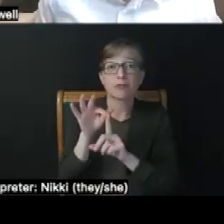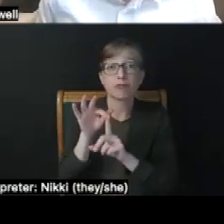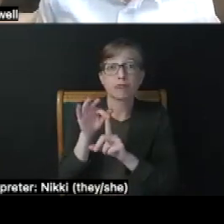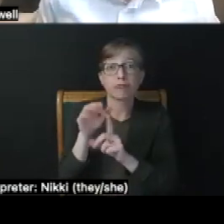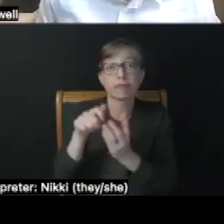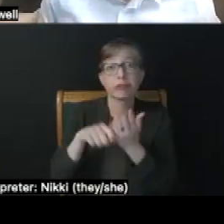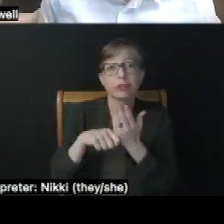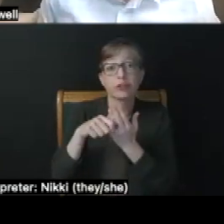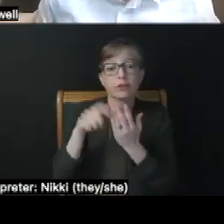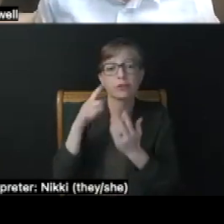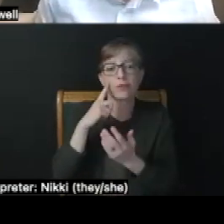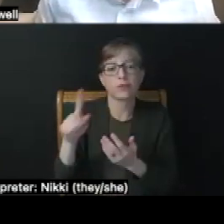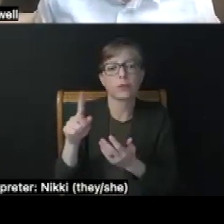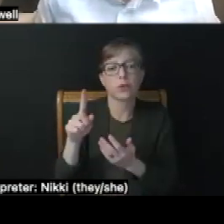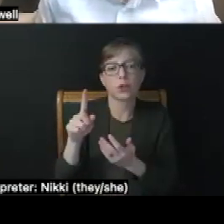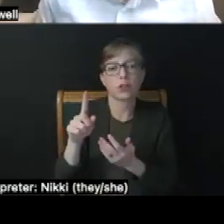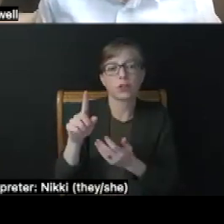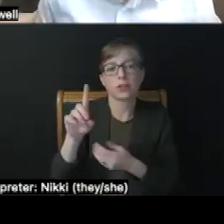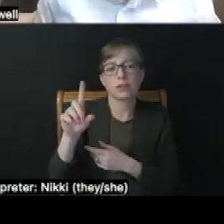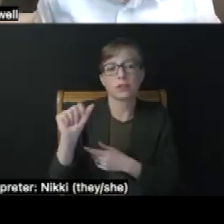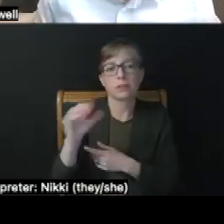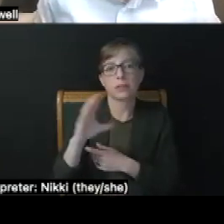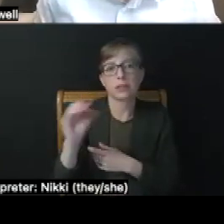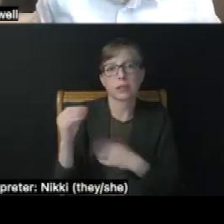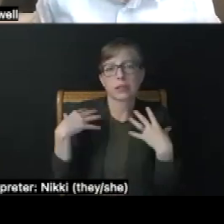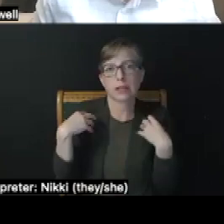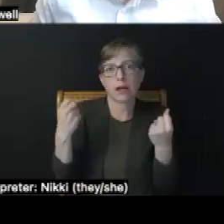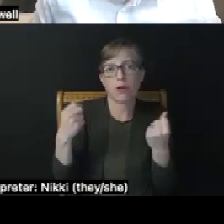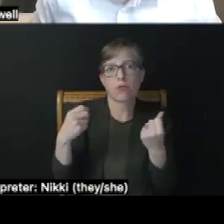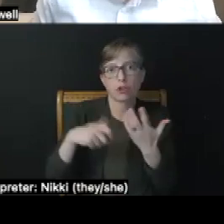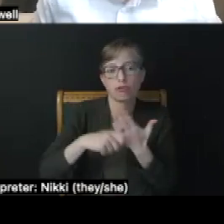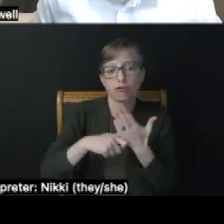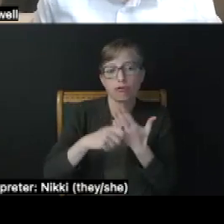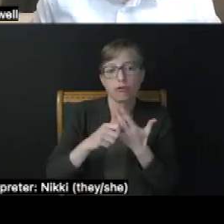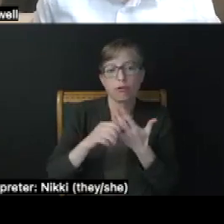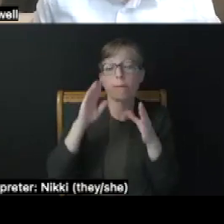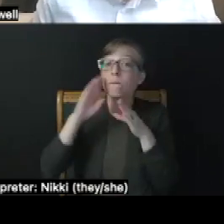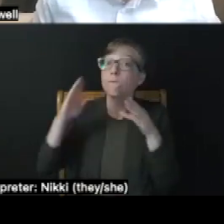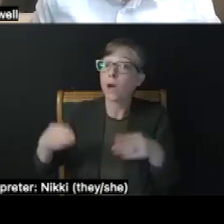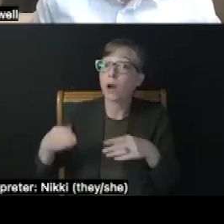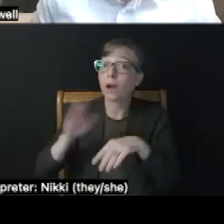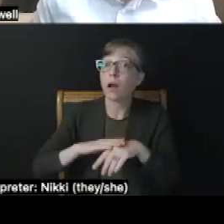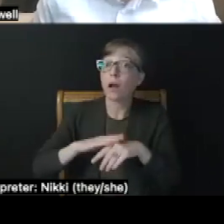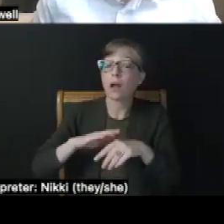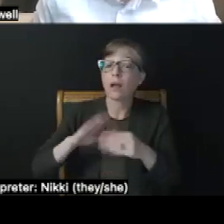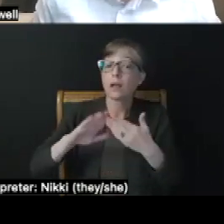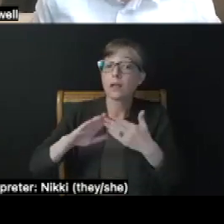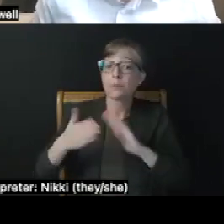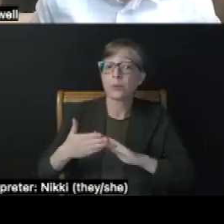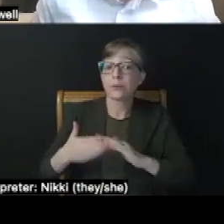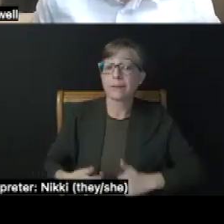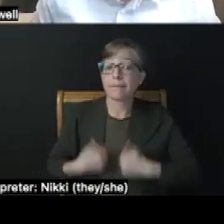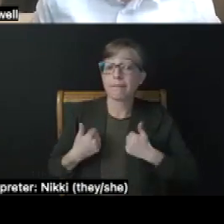going to focus entirely on community living policy. And if you have a research article